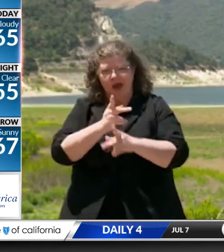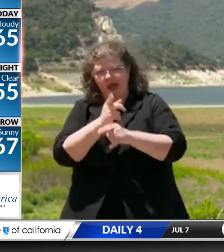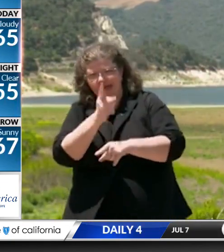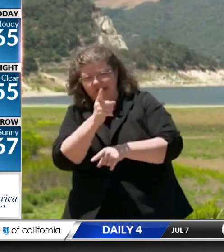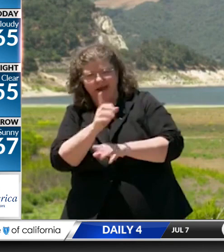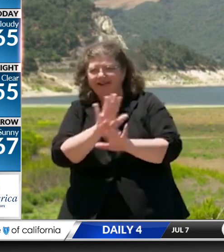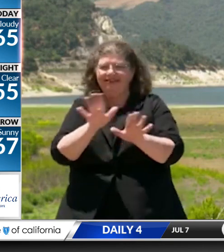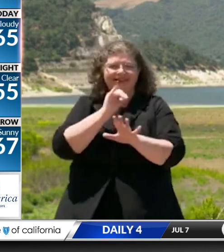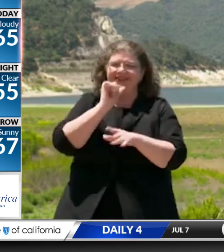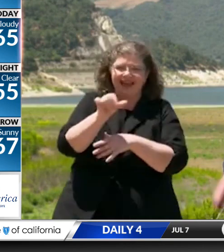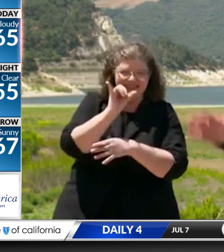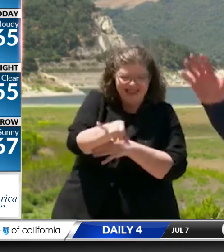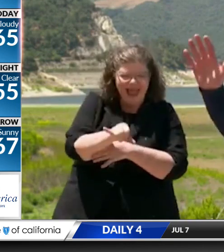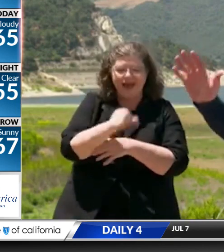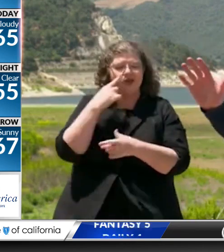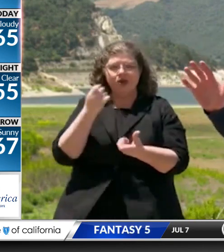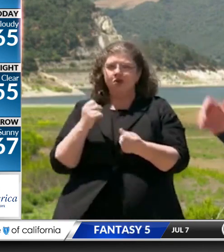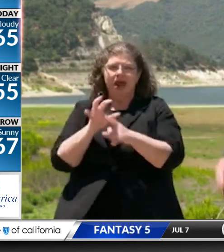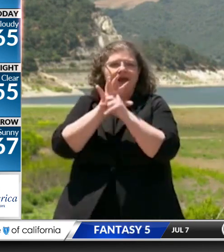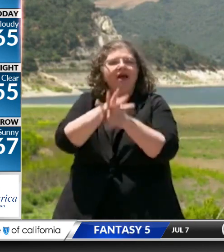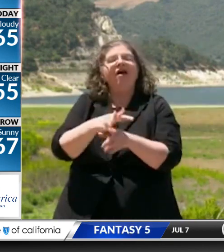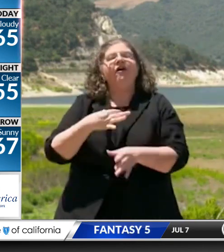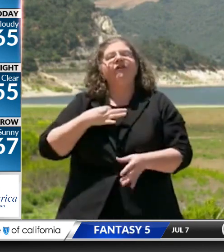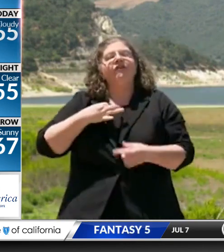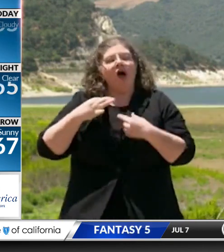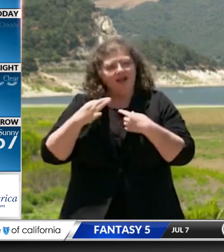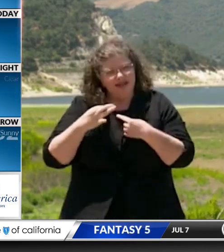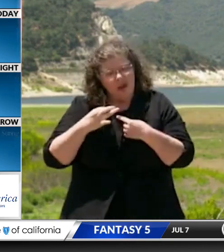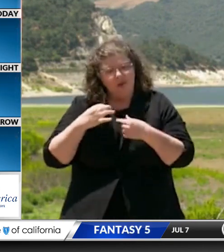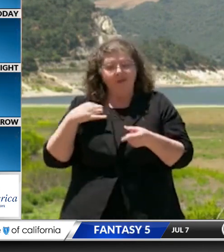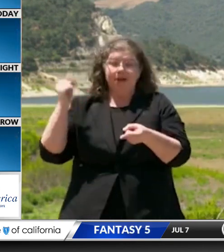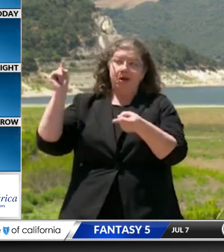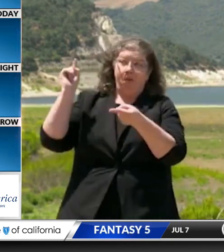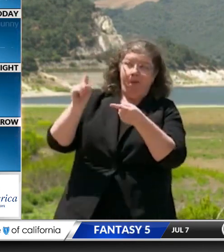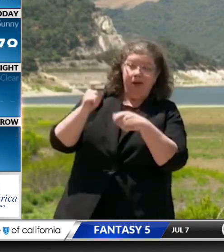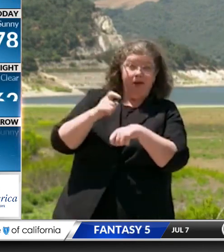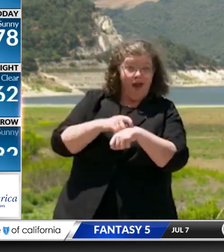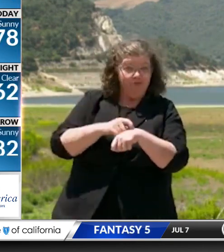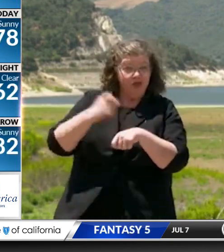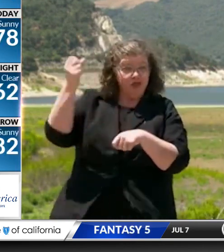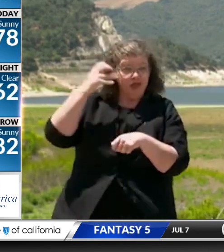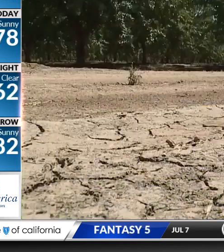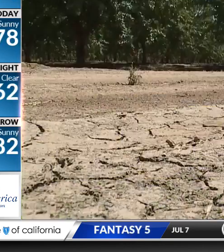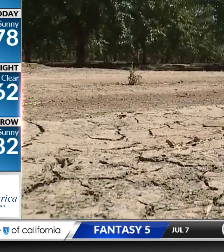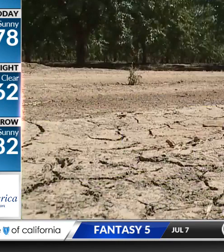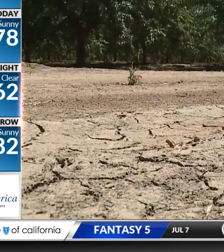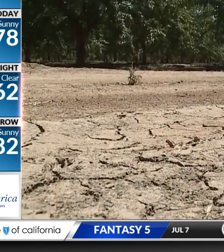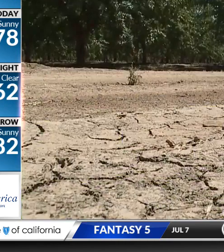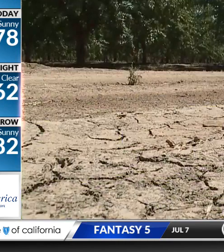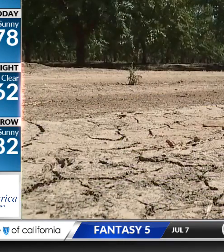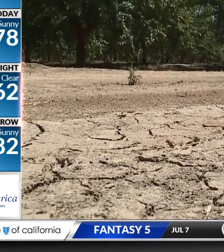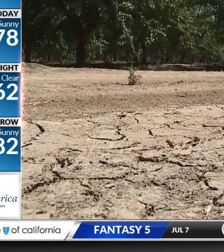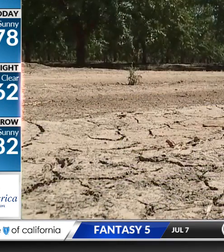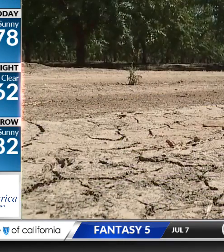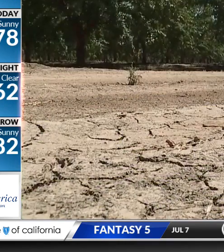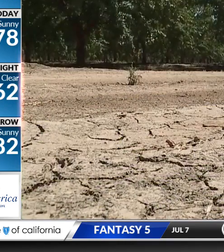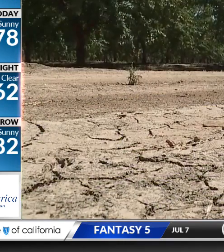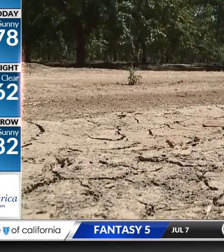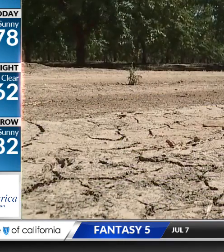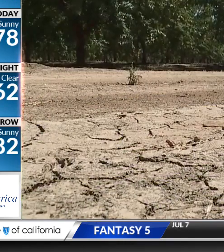LAWN DOING LAUNDRY AND TAKING A SHOWER OR NOT ELIMINATING THAT TIME NOT HERE. AS NANNY STATE WE'RE NOT TRYING TO HEAR